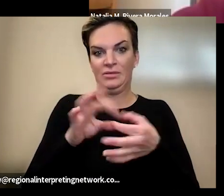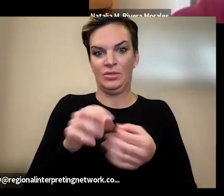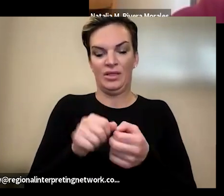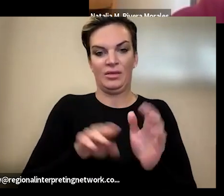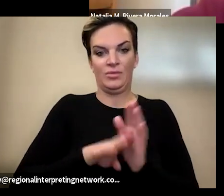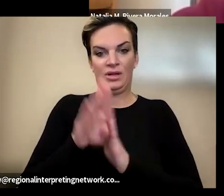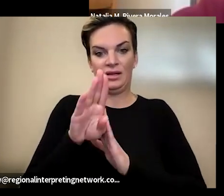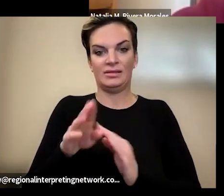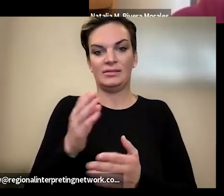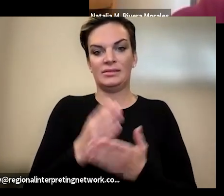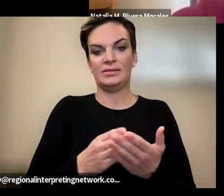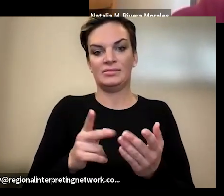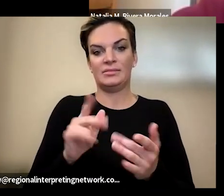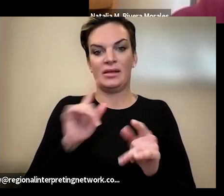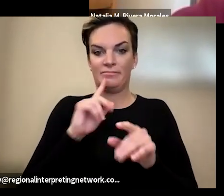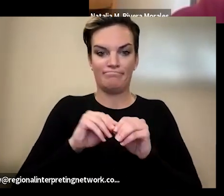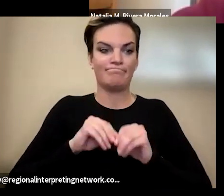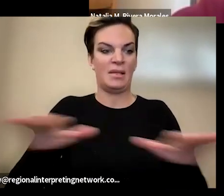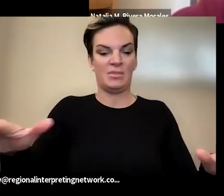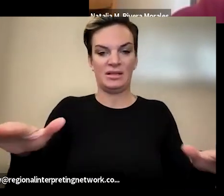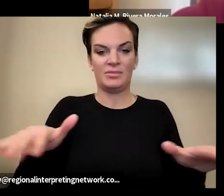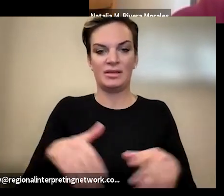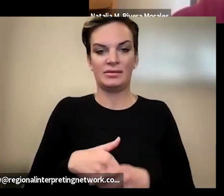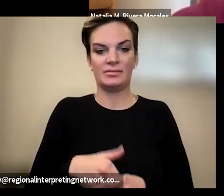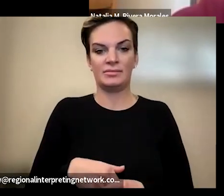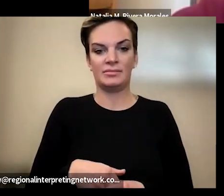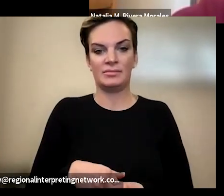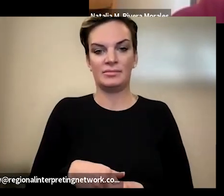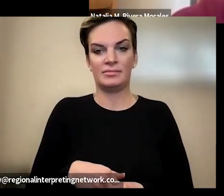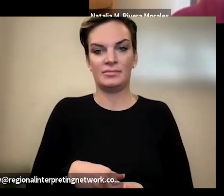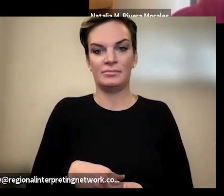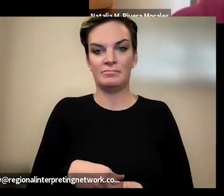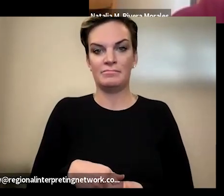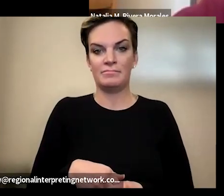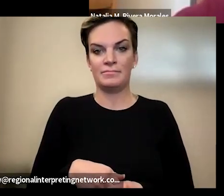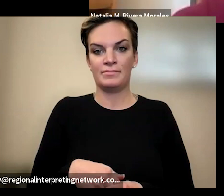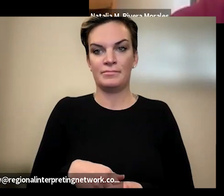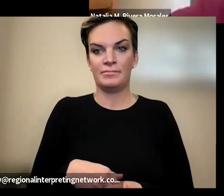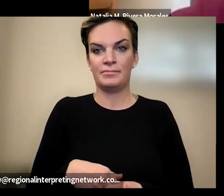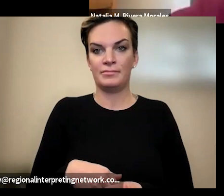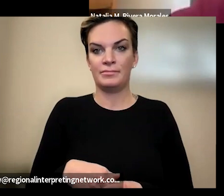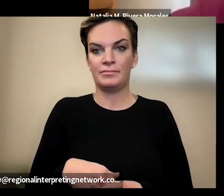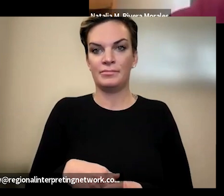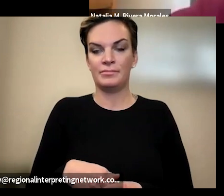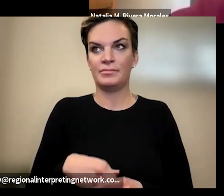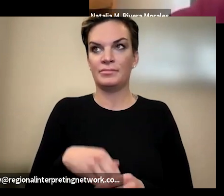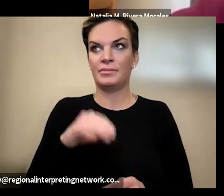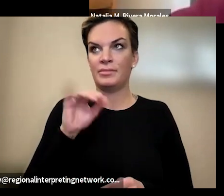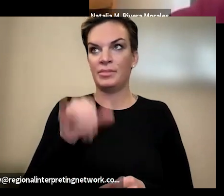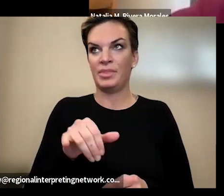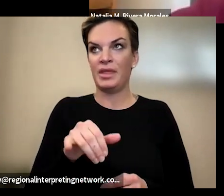it's referred to as an epidemic, of autoimmune diseases. That's mostly what I wanted to get